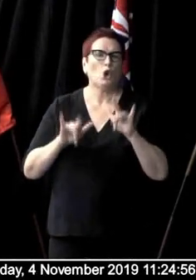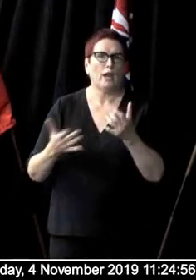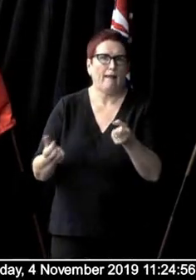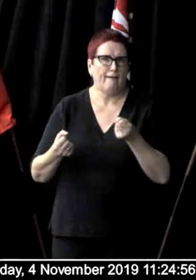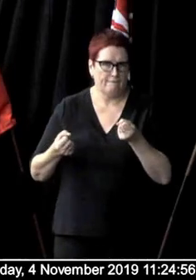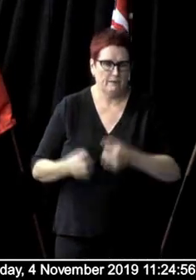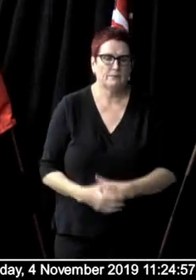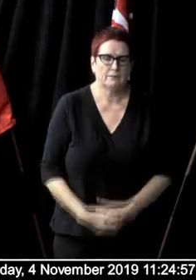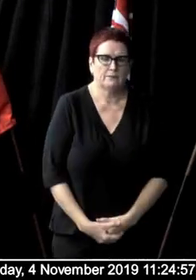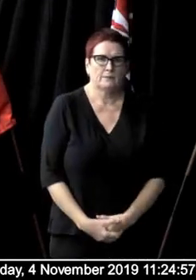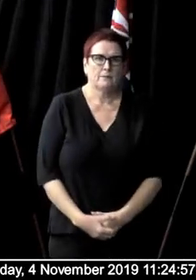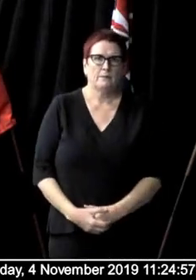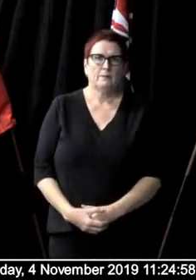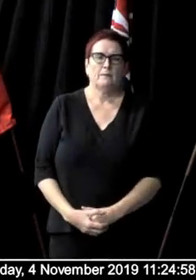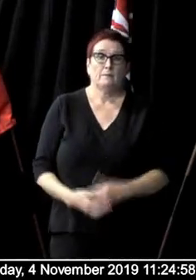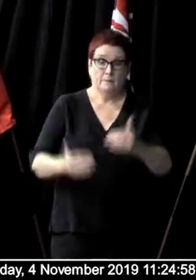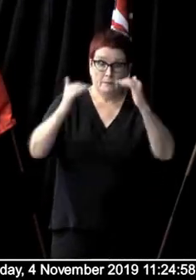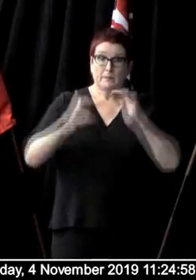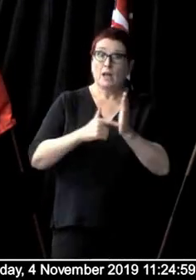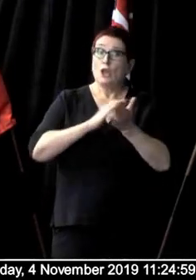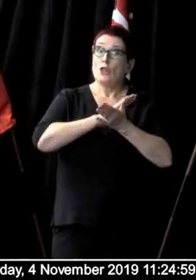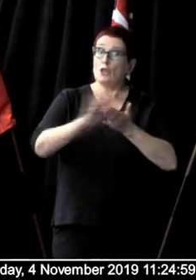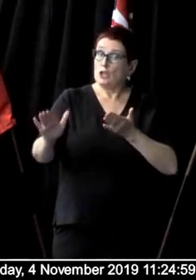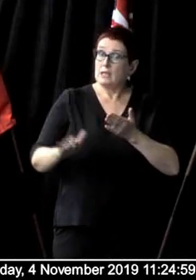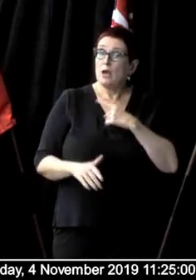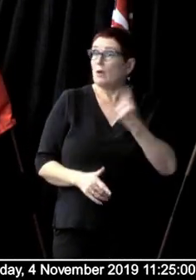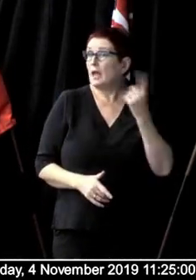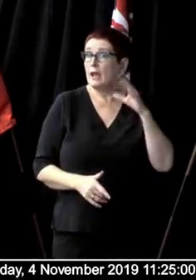On Thursday, this Commission will hear from the assistant Director-General